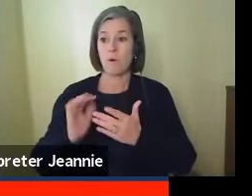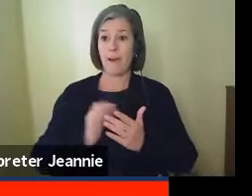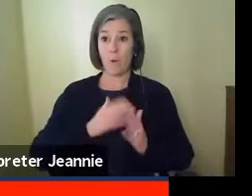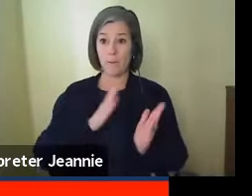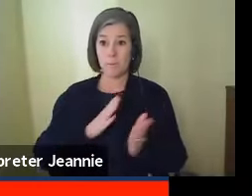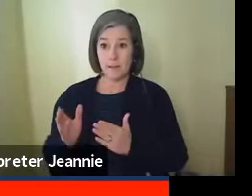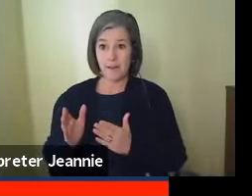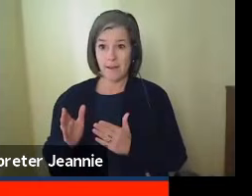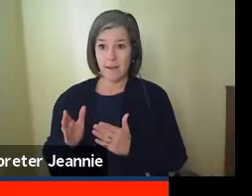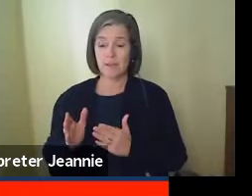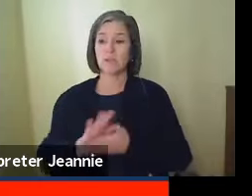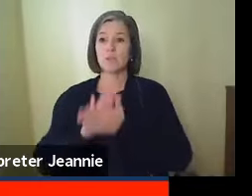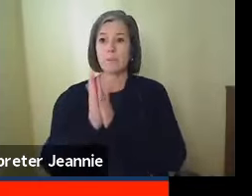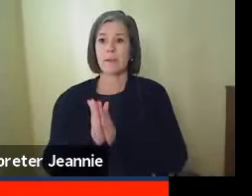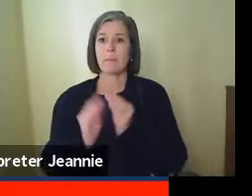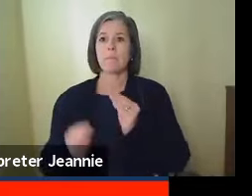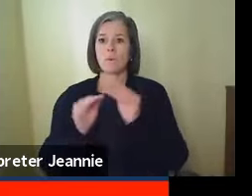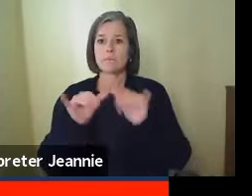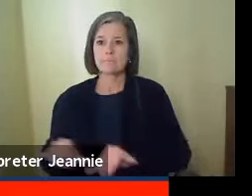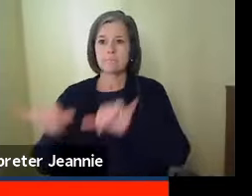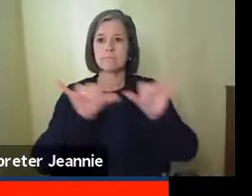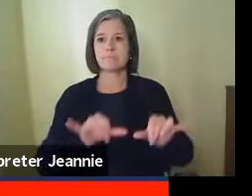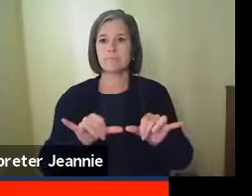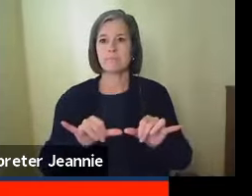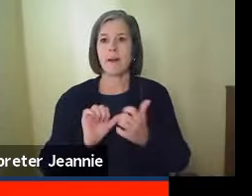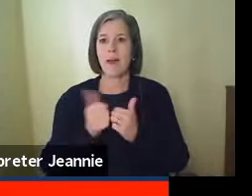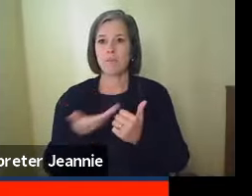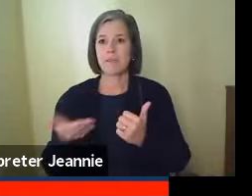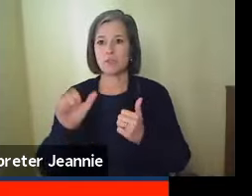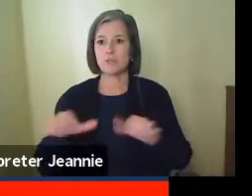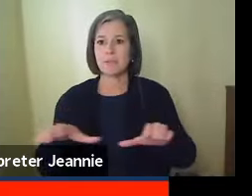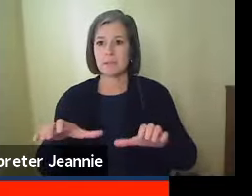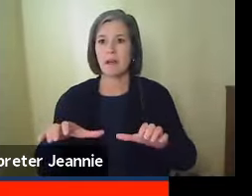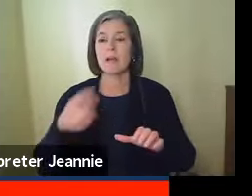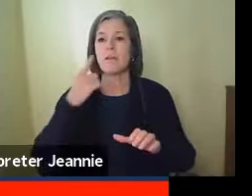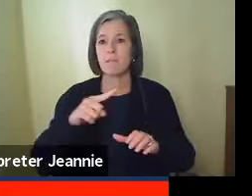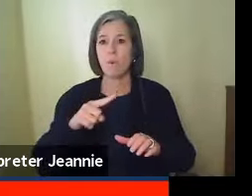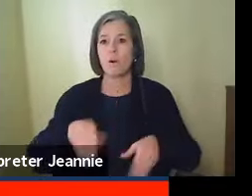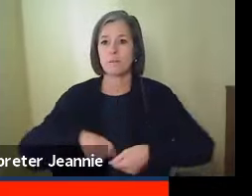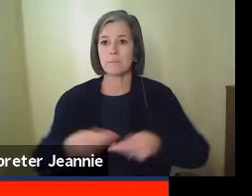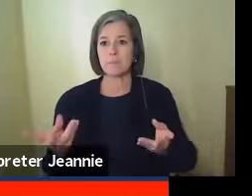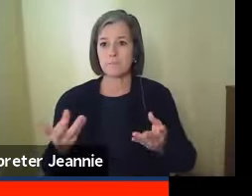a standard of how things should be done around the administration of a limited resource.